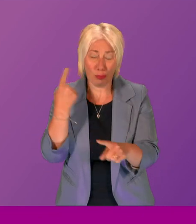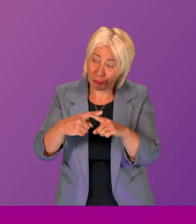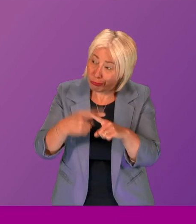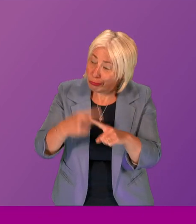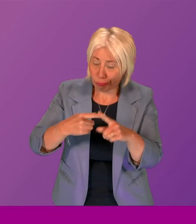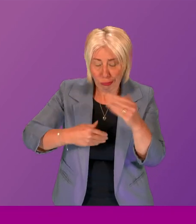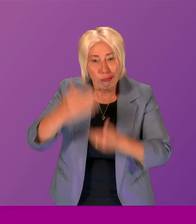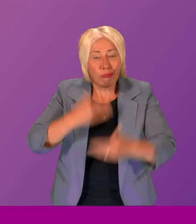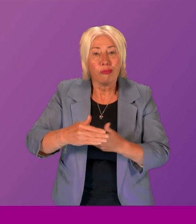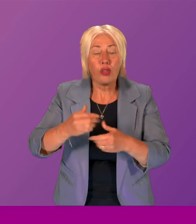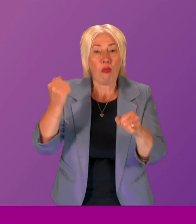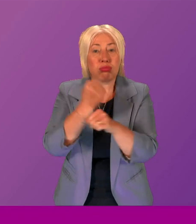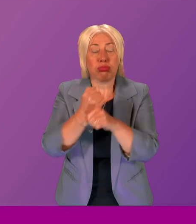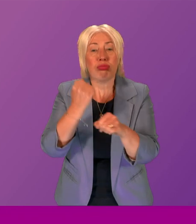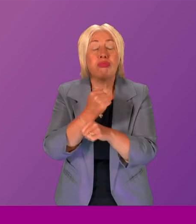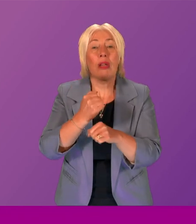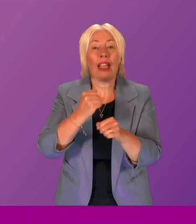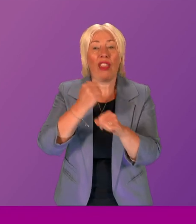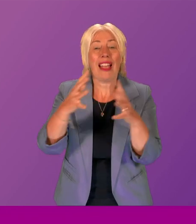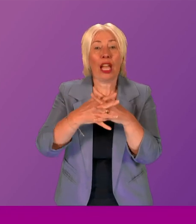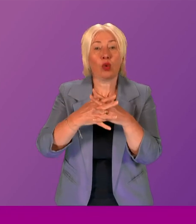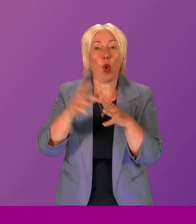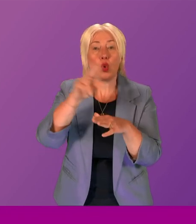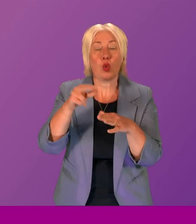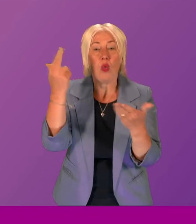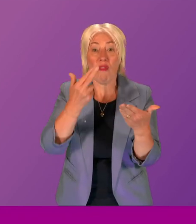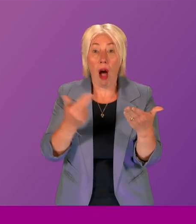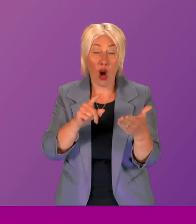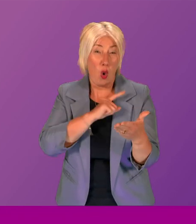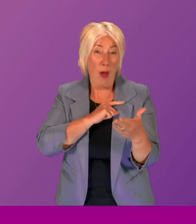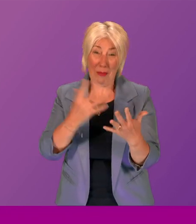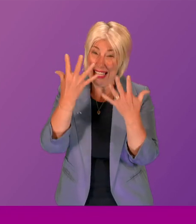of the Glasgow School of Art, in light of it being nearly a decade since the first fire.